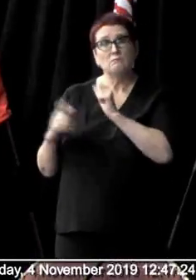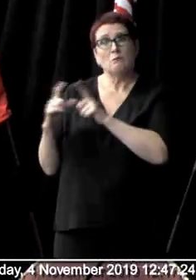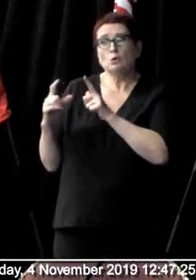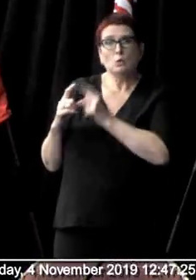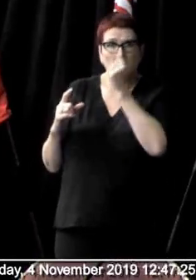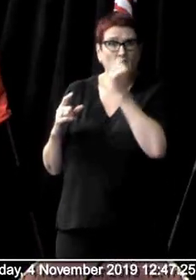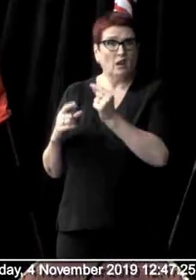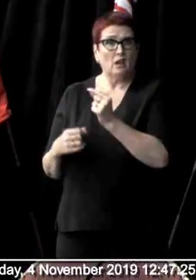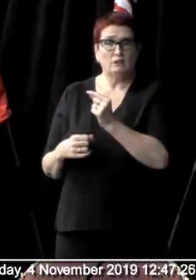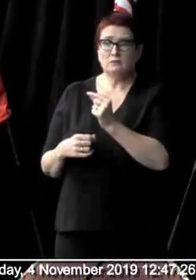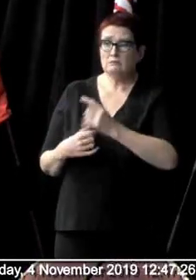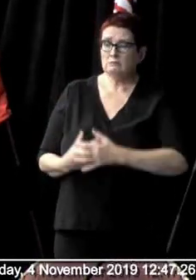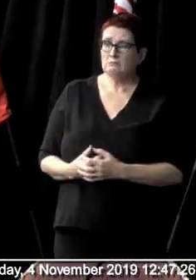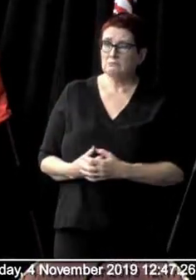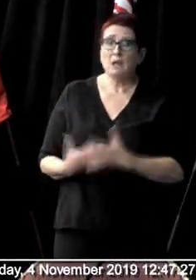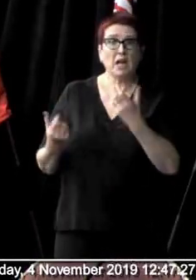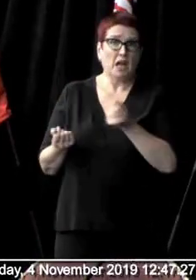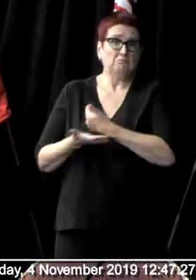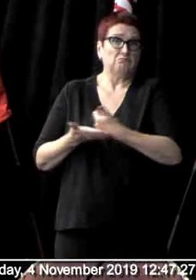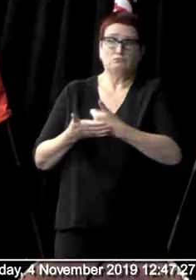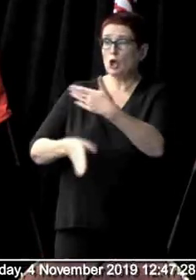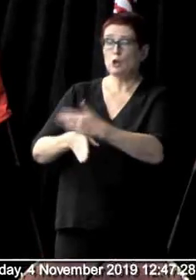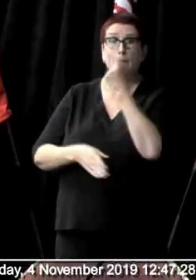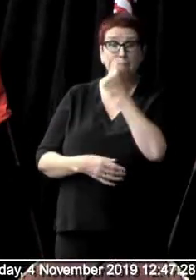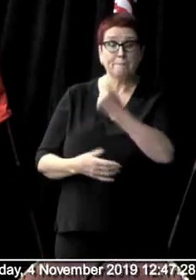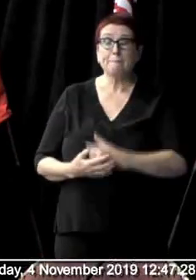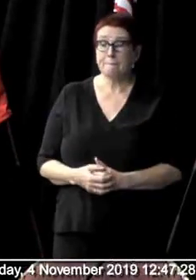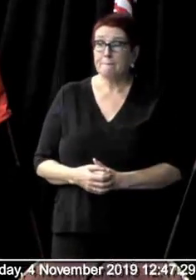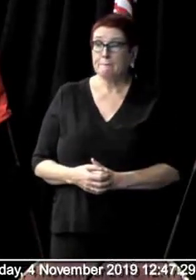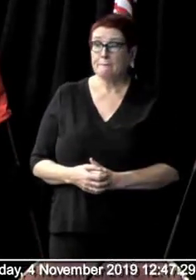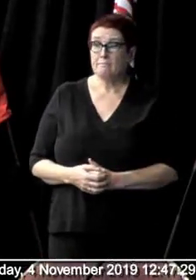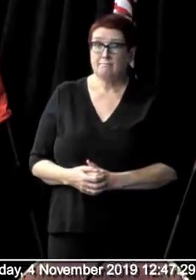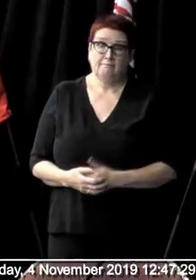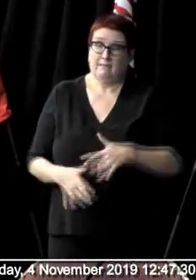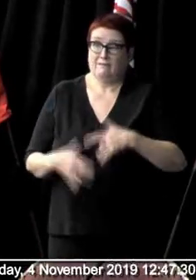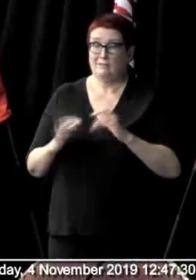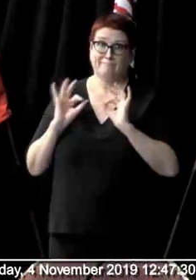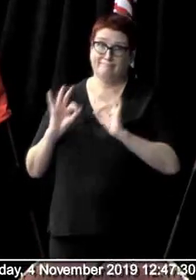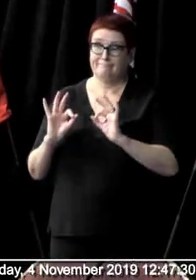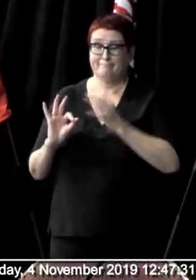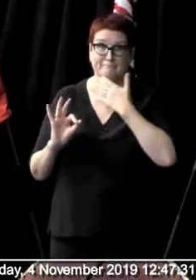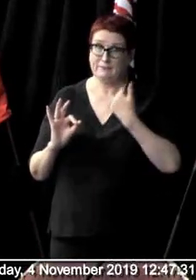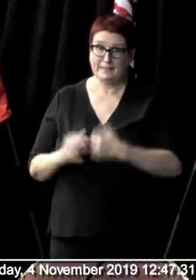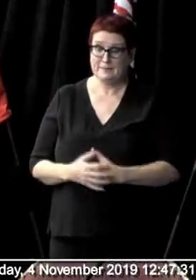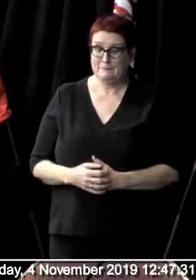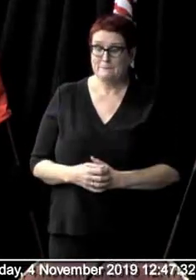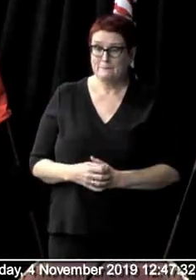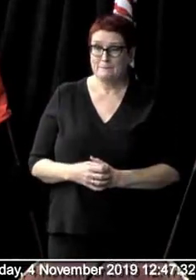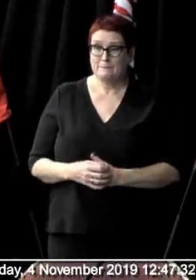of getting a regular job, which is perfect because my vision for